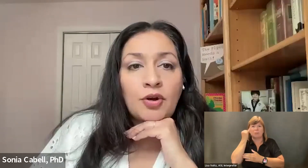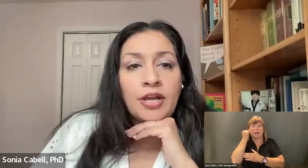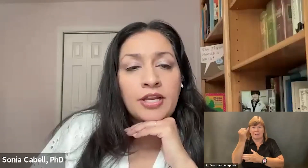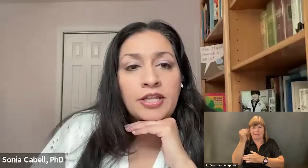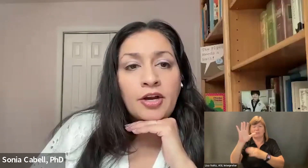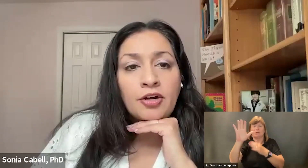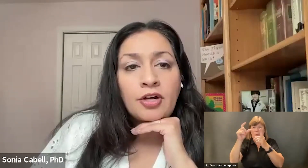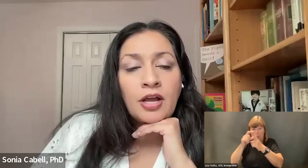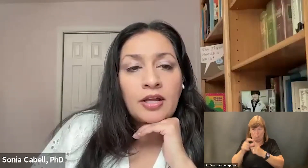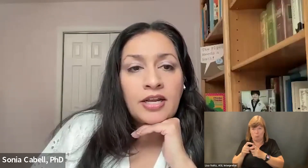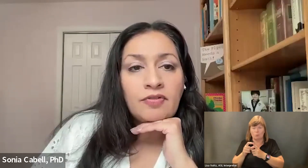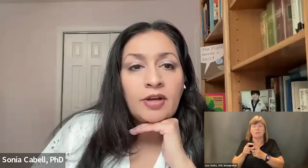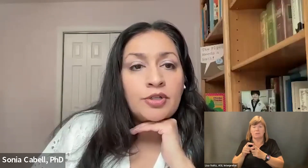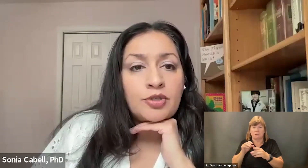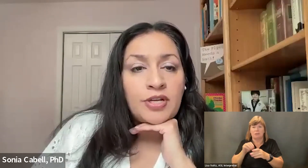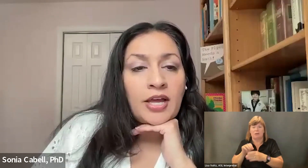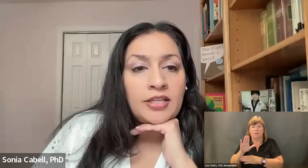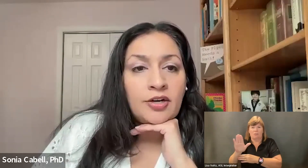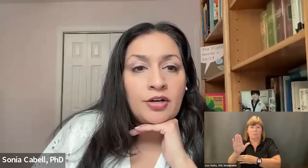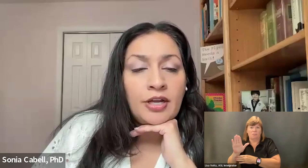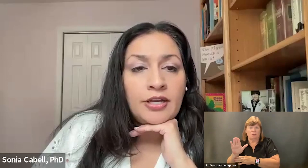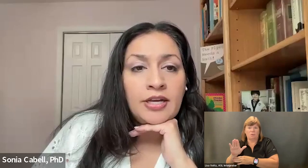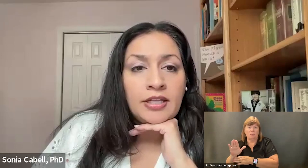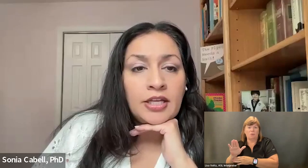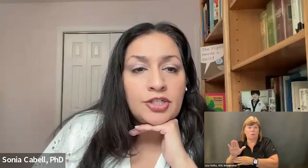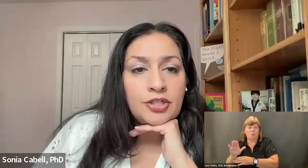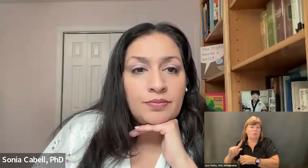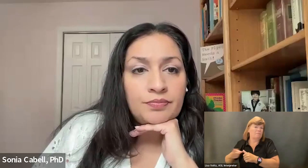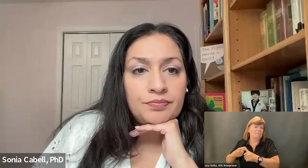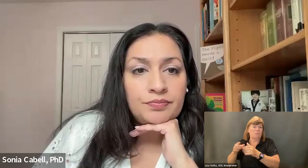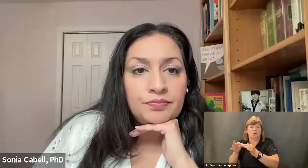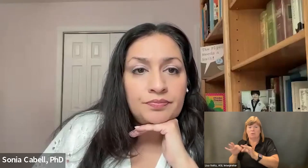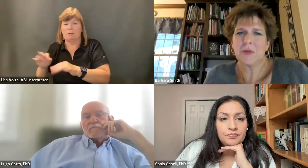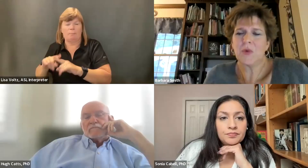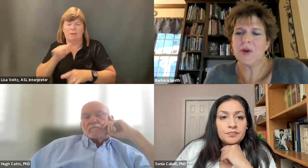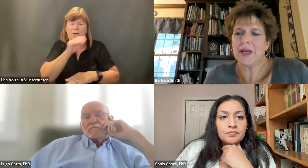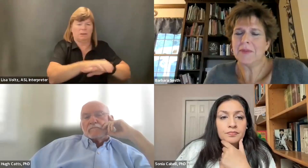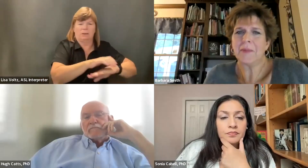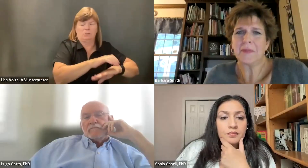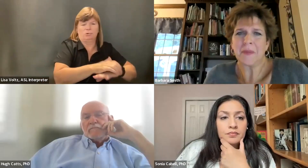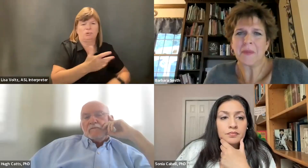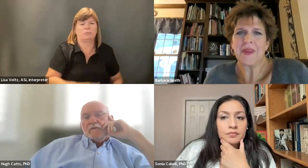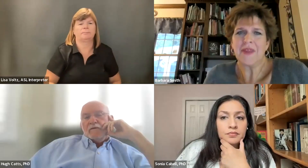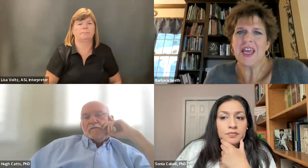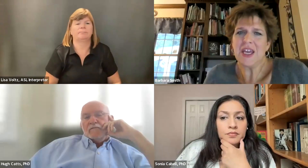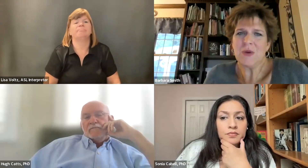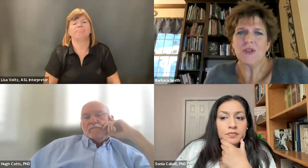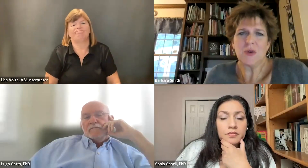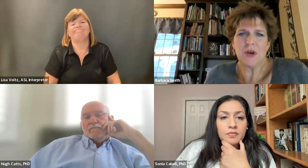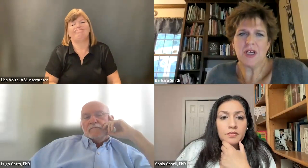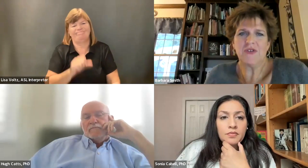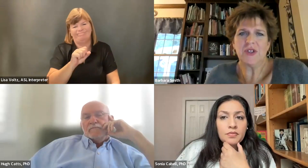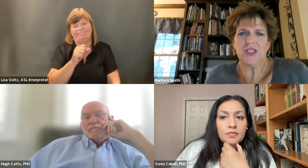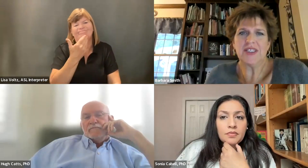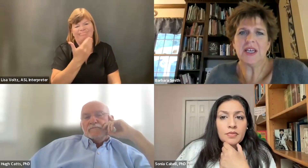in their in their native language but not in their in English yeah thank you so much for just